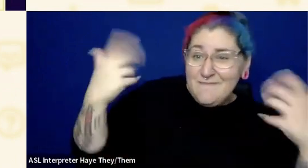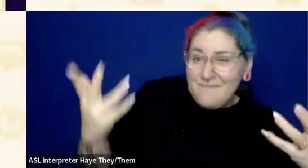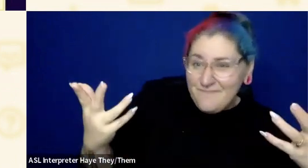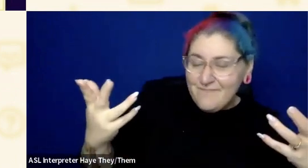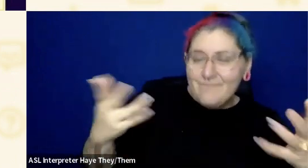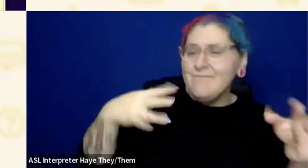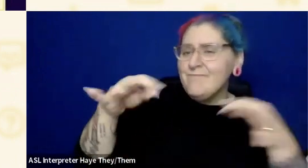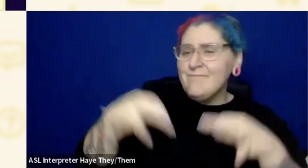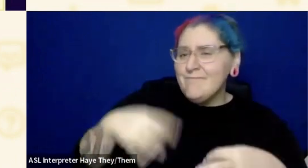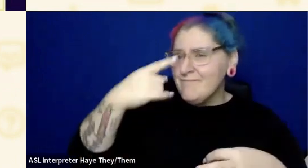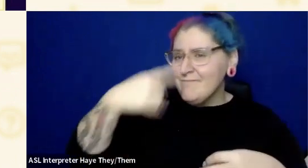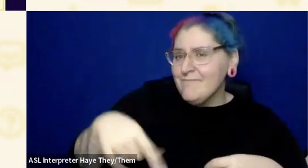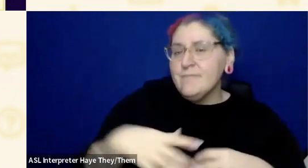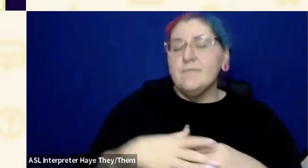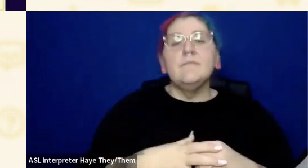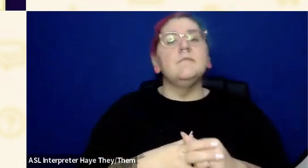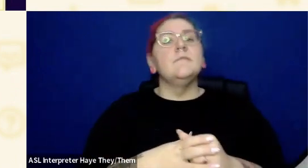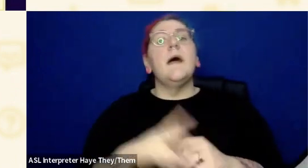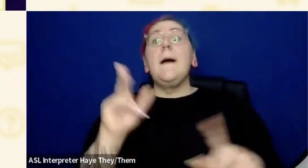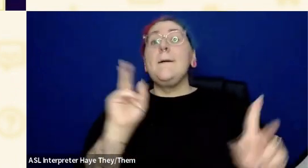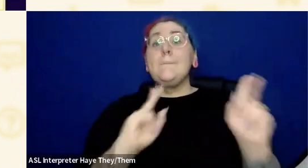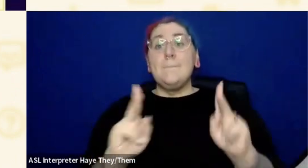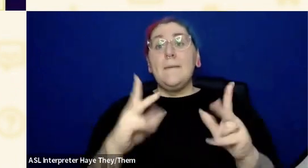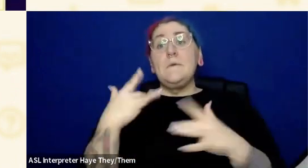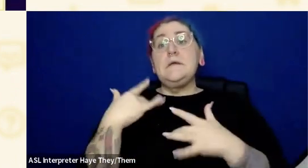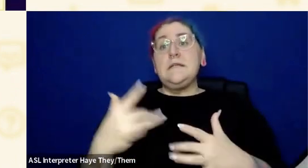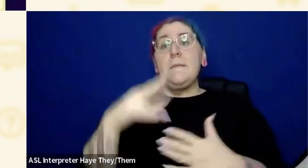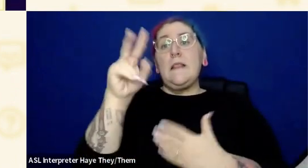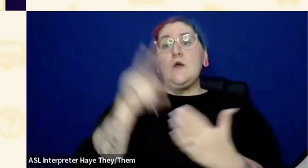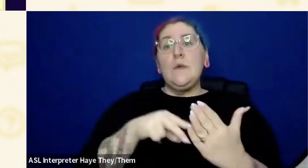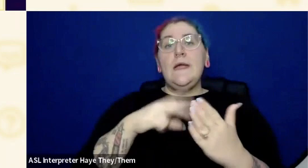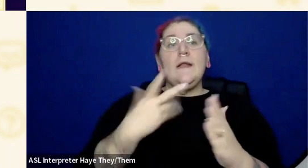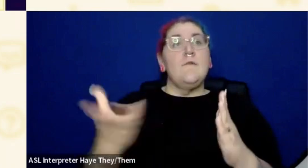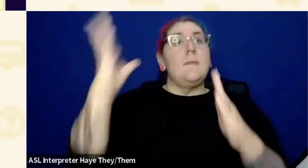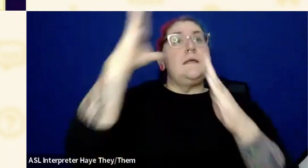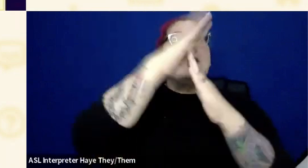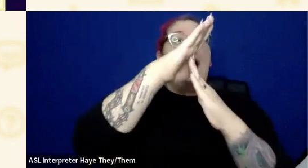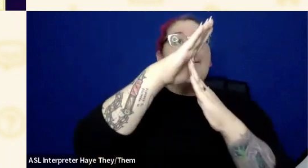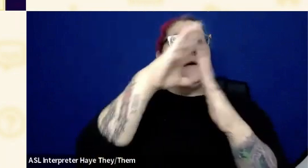People read from the top down, and expect the information they need to be in that order.